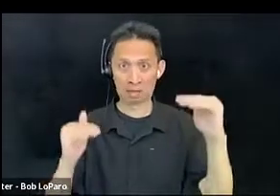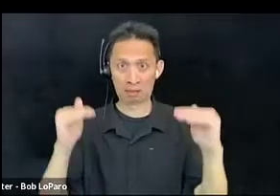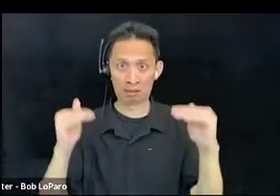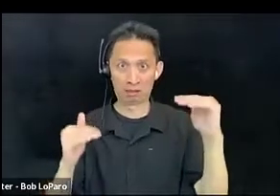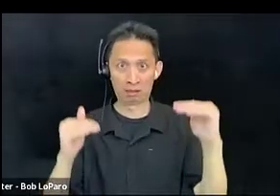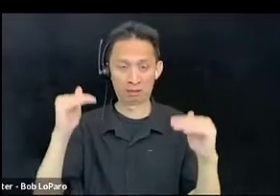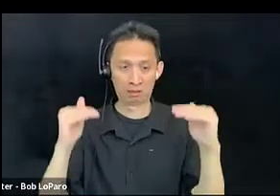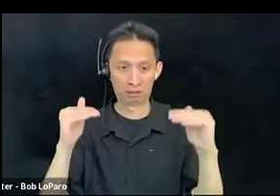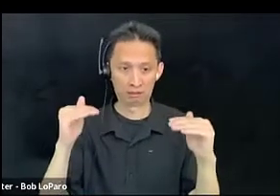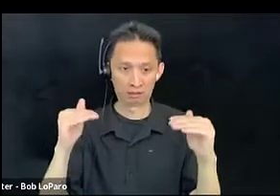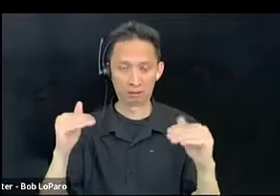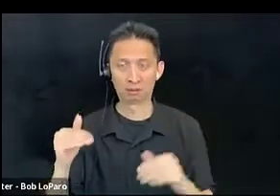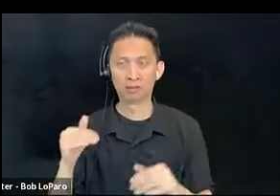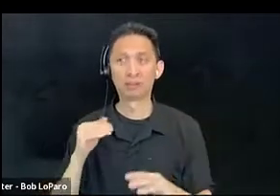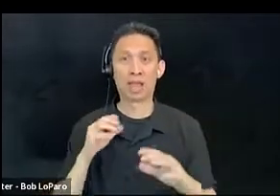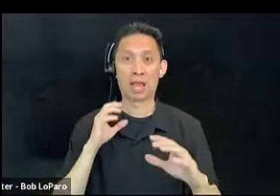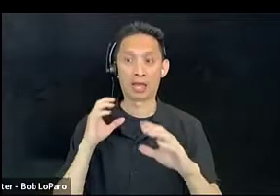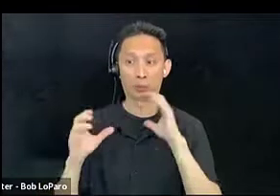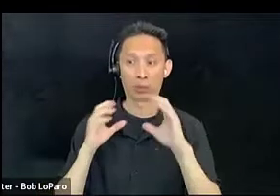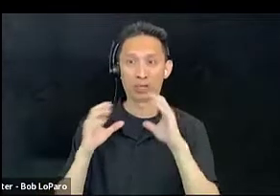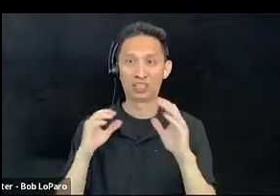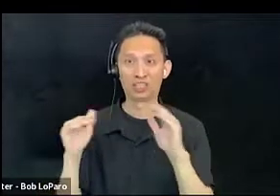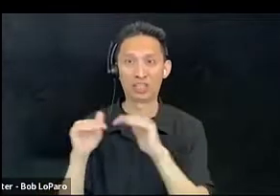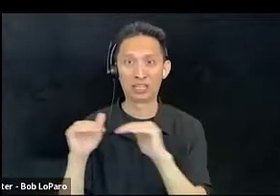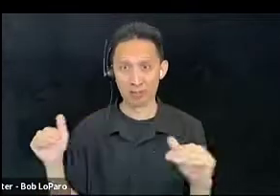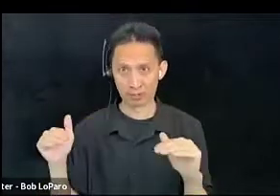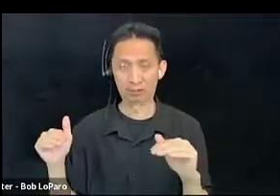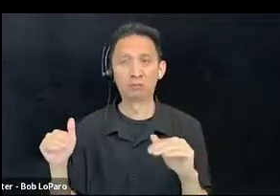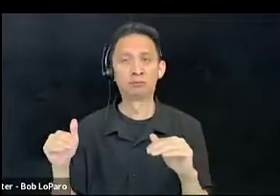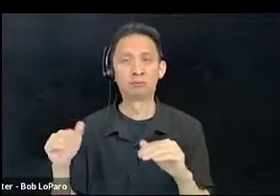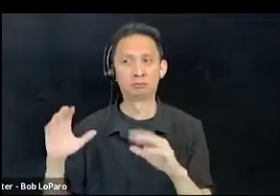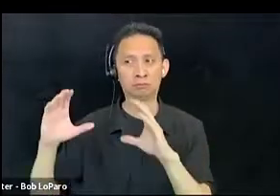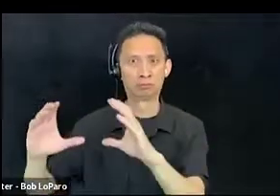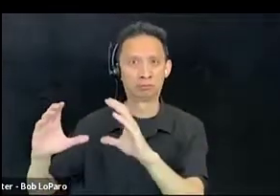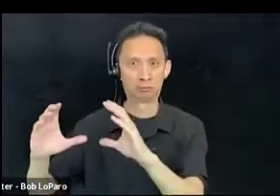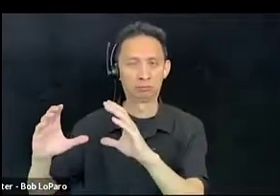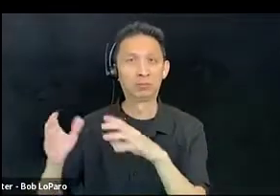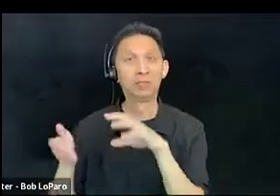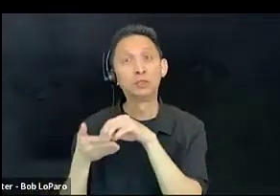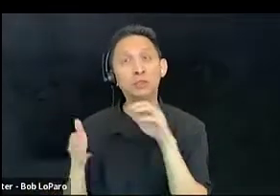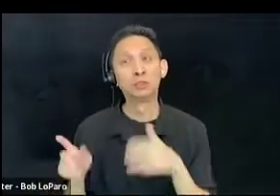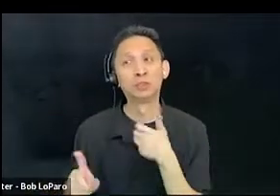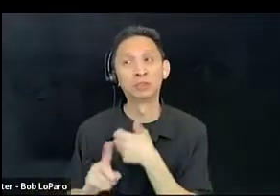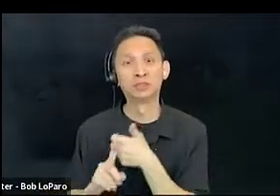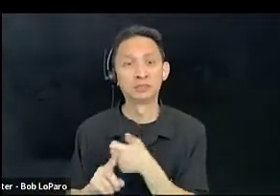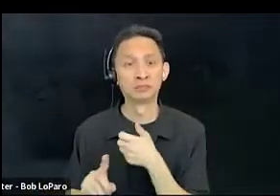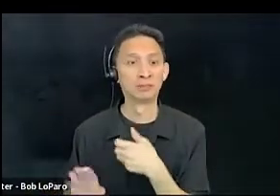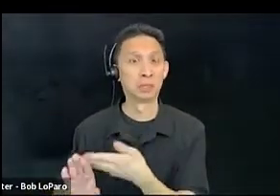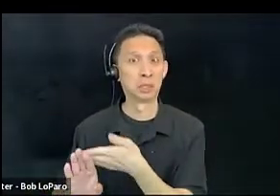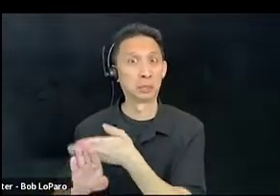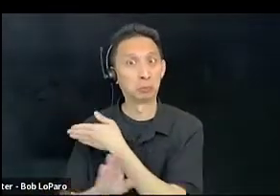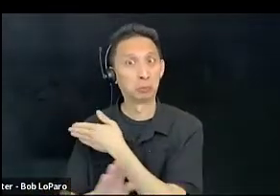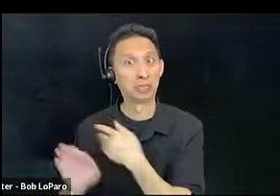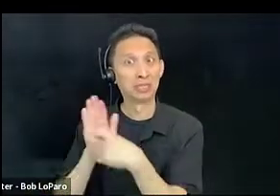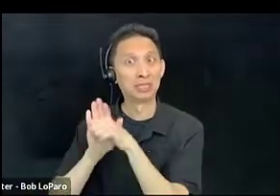between the communication level access. Is the child pre-symbolic or symbolic? Do they have the understanding of symbolism yet?